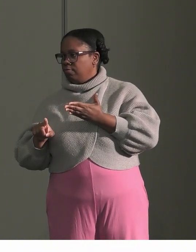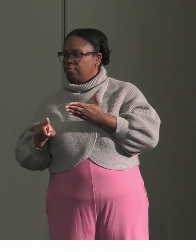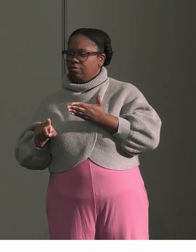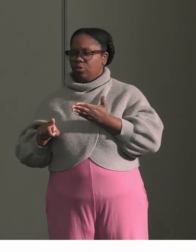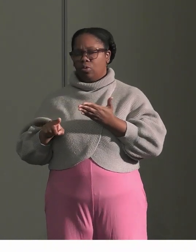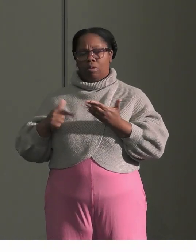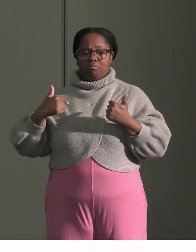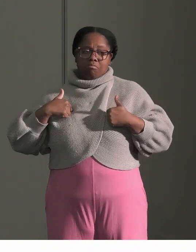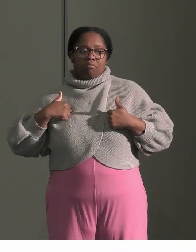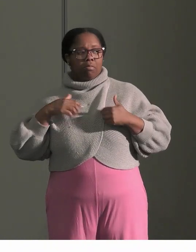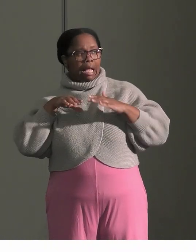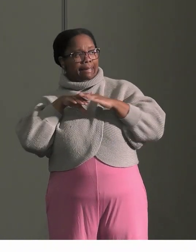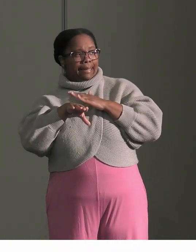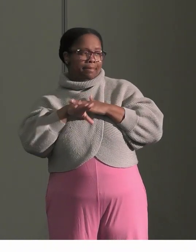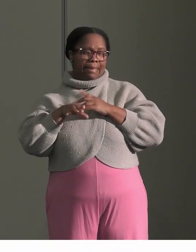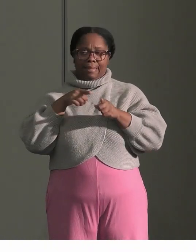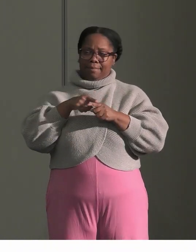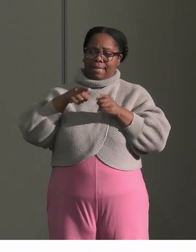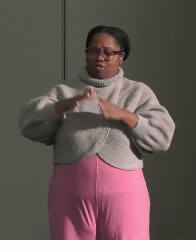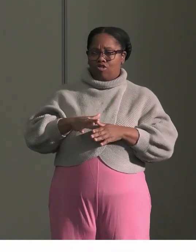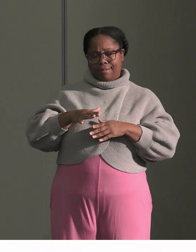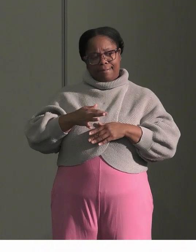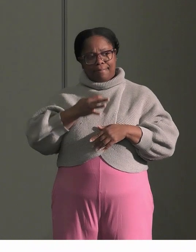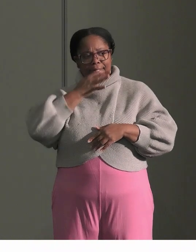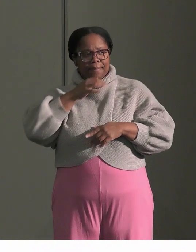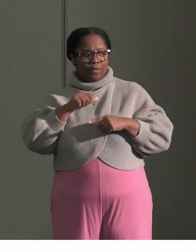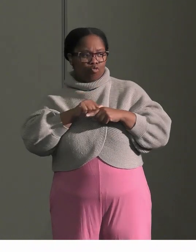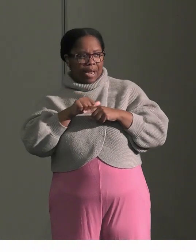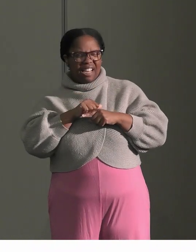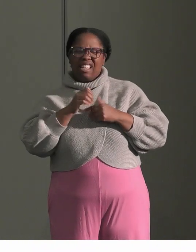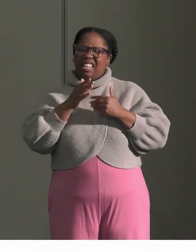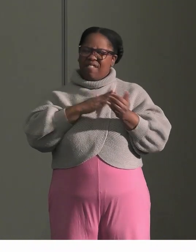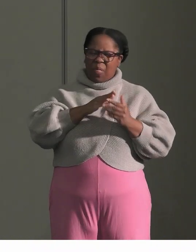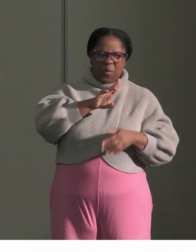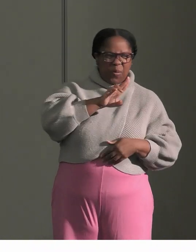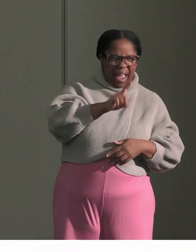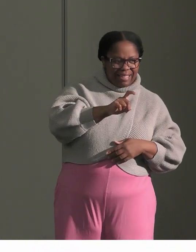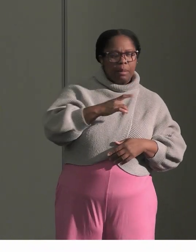Specialist by training. Even though you are in UX Research you poke around a little bit when you